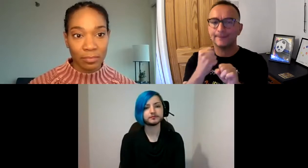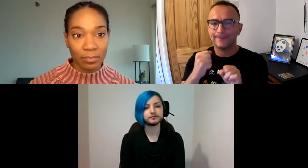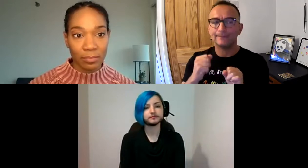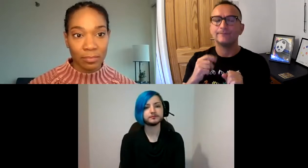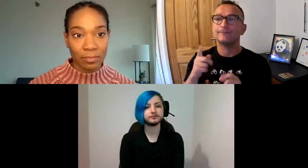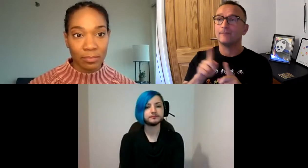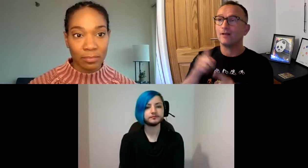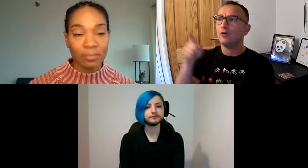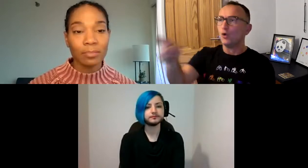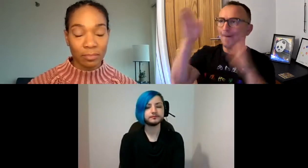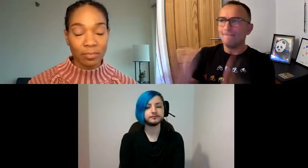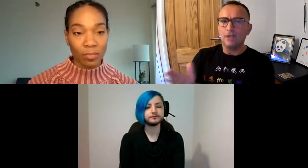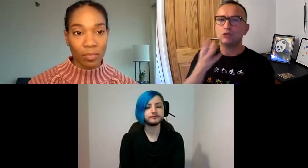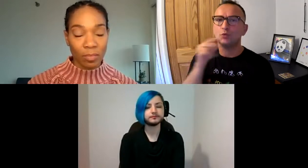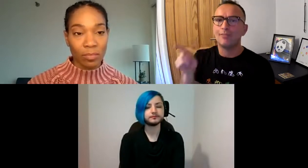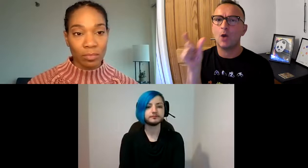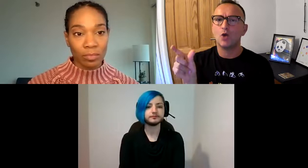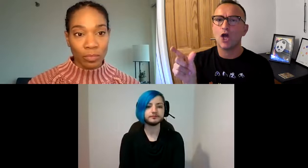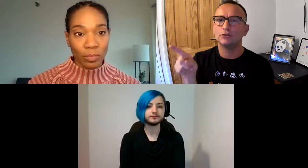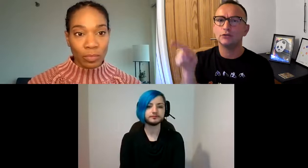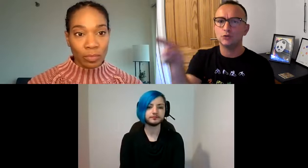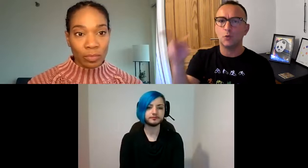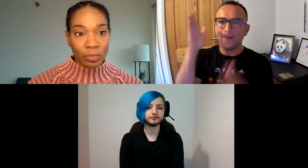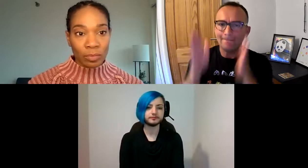say I actually don't use that terminology about myself,